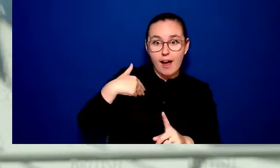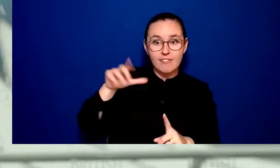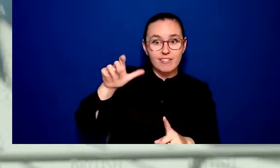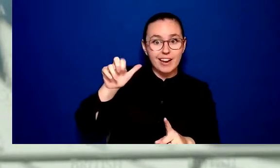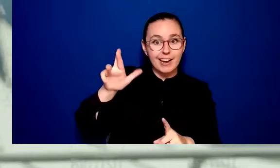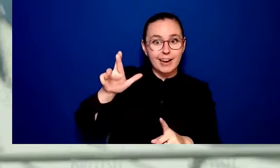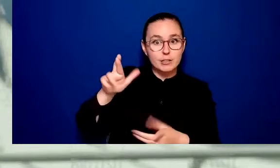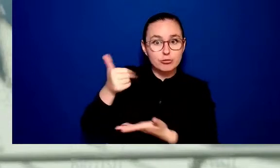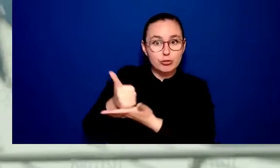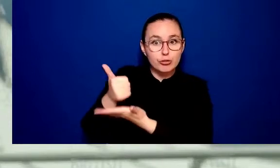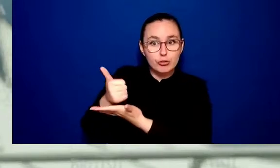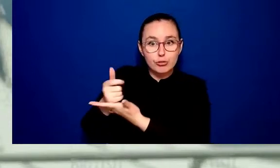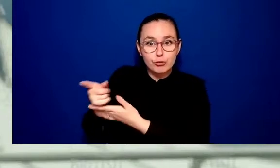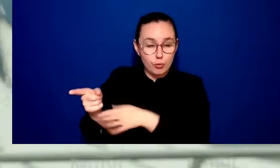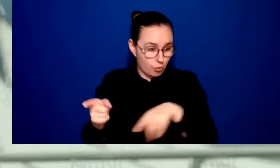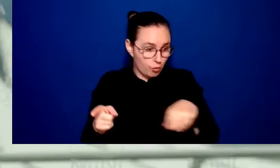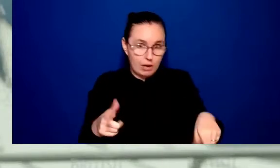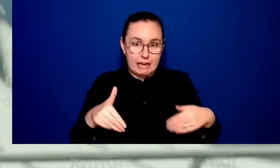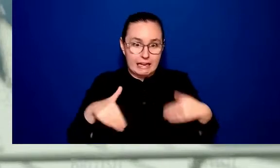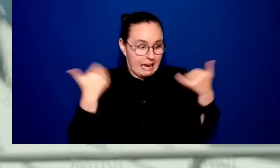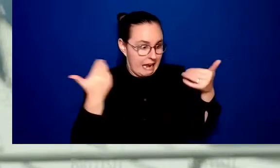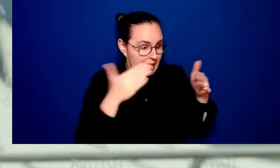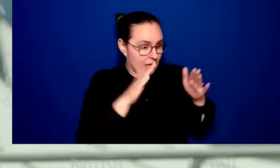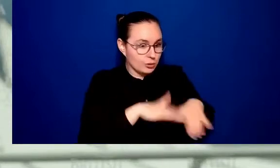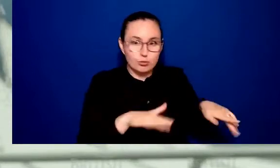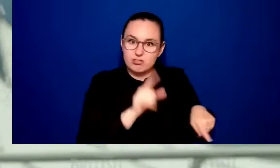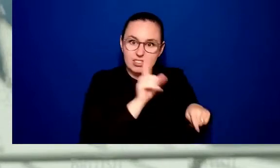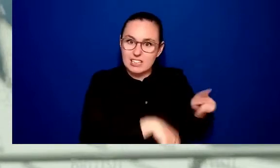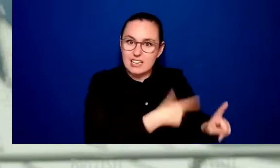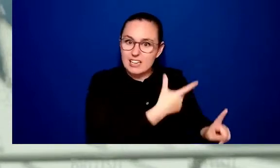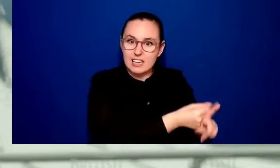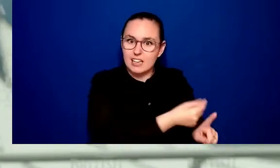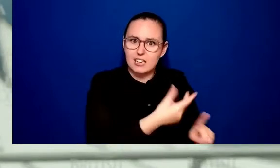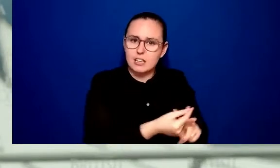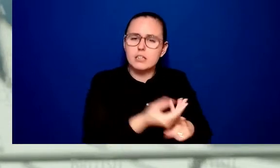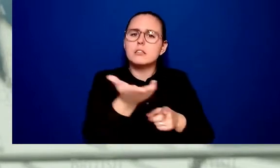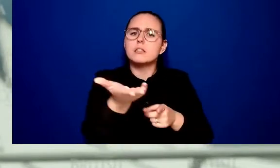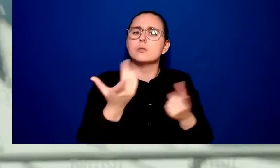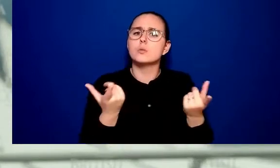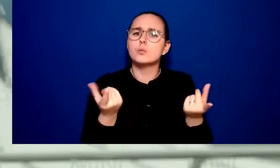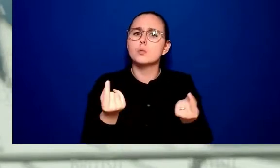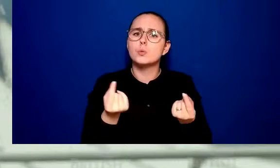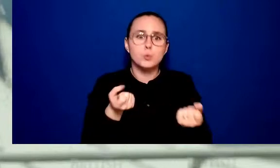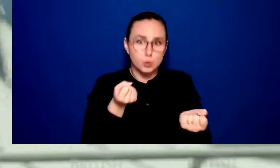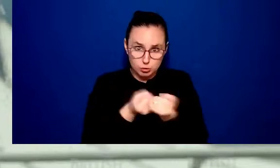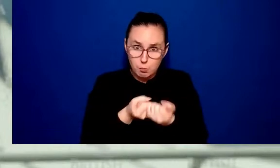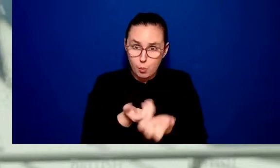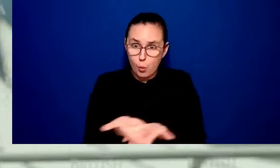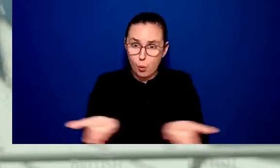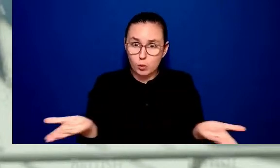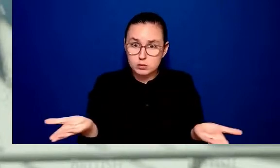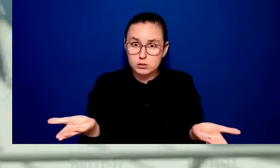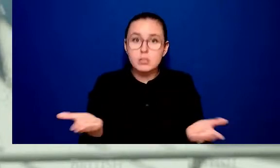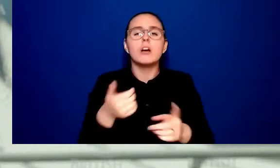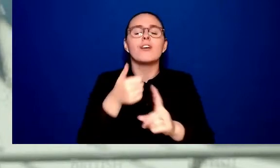important thing you can do to protect them. Is to be vaccinated yourself. We've seen increasing evidence of this